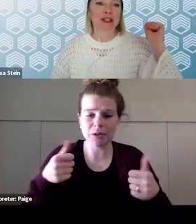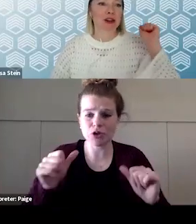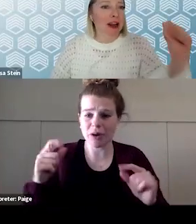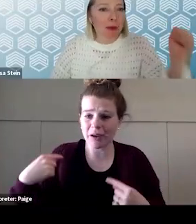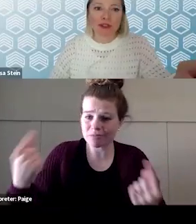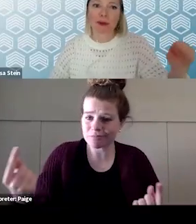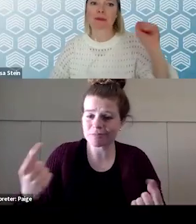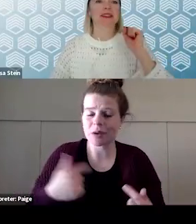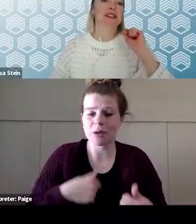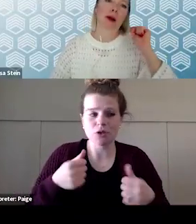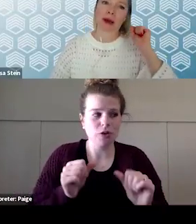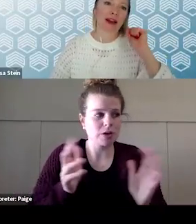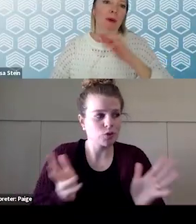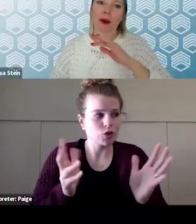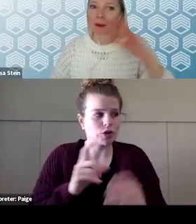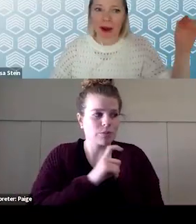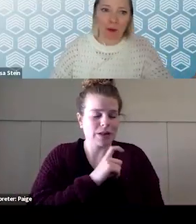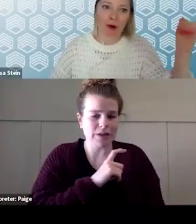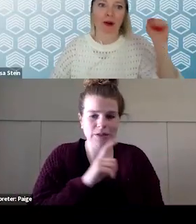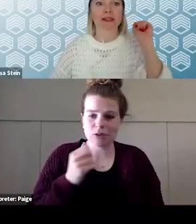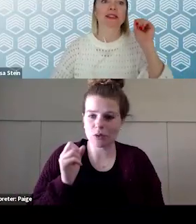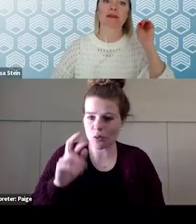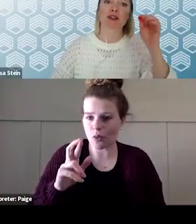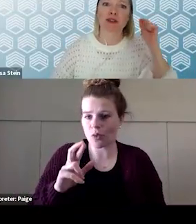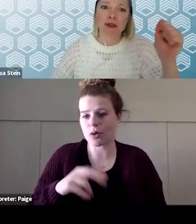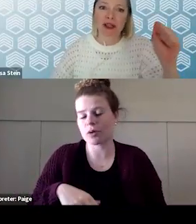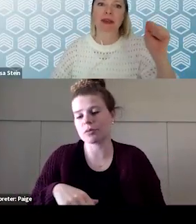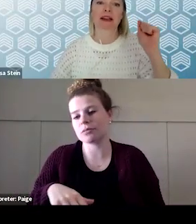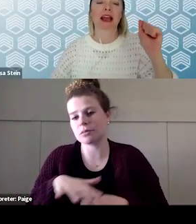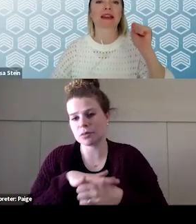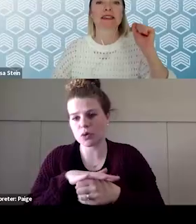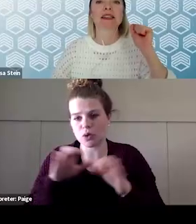I've been trying to push my police department or my mobile crisis team to do something like this.